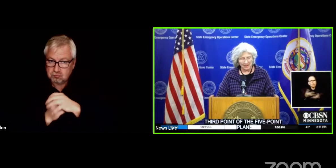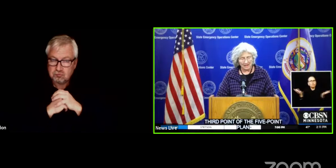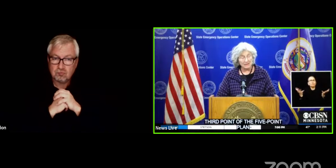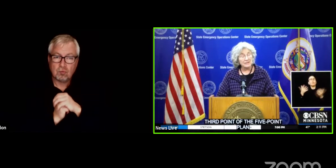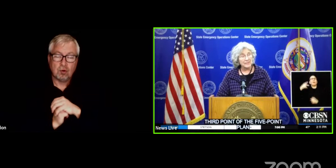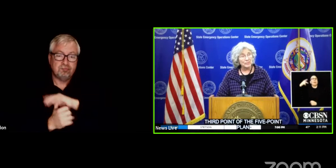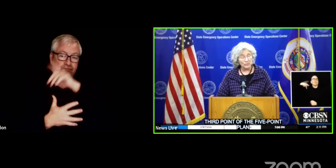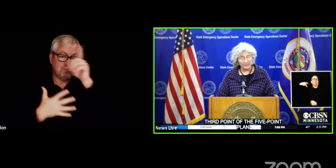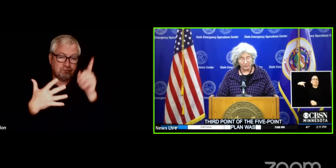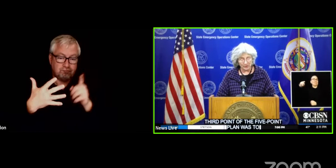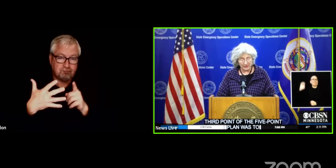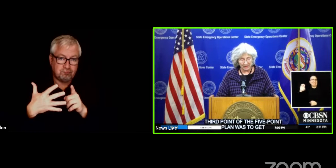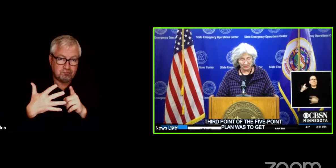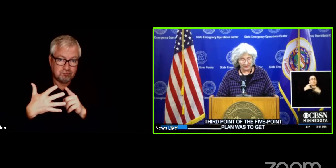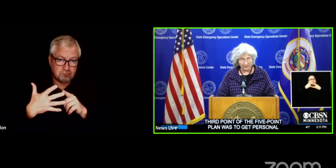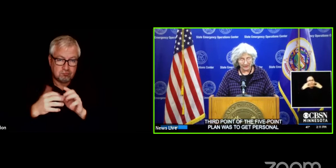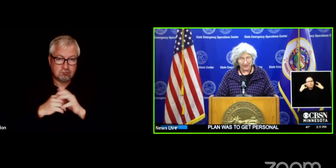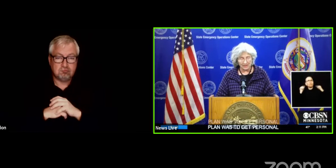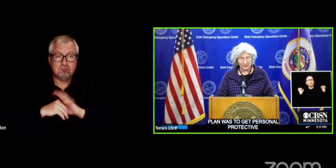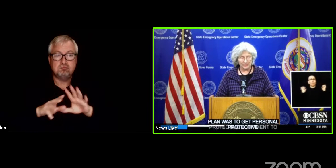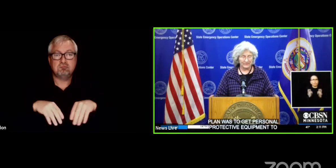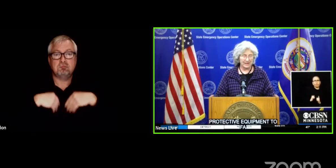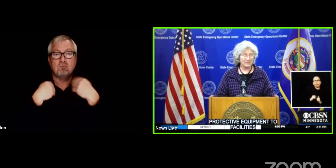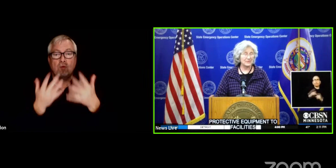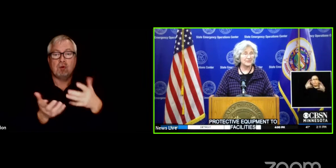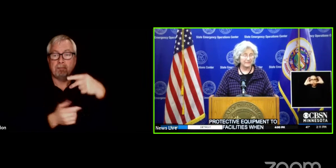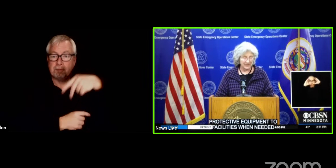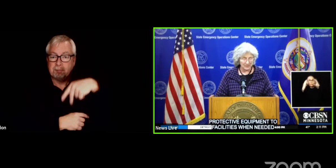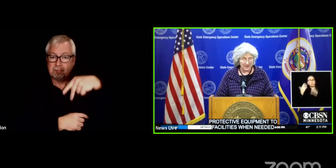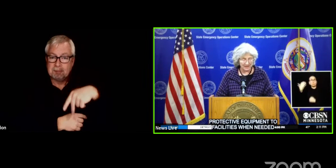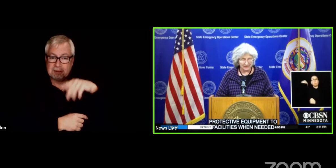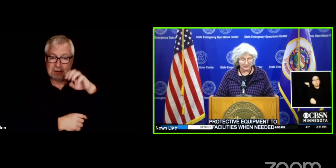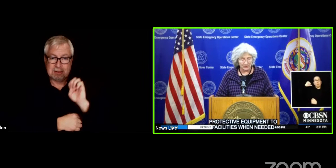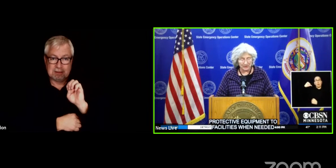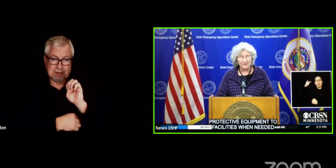AND SINCE APRIL, WE'VE PUSHED OUT LITERALLY HUNDREDS OF THOUSANDS OF FACE MASKS, MILLIONS